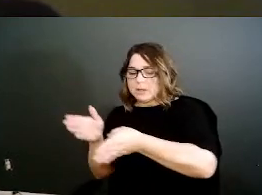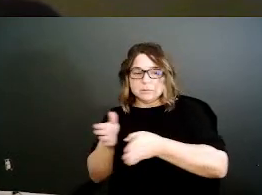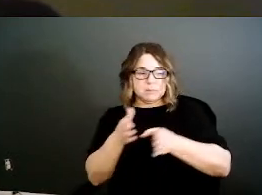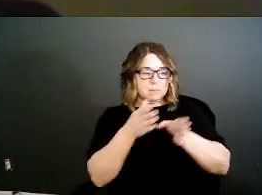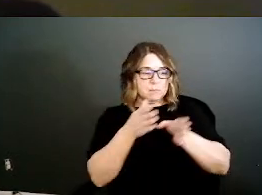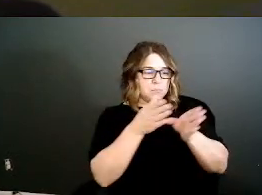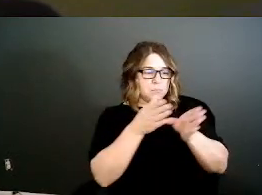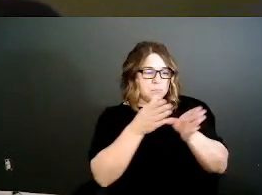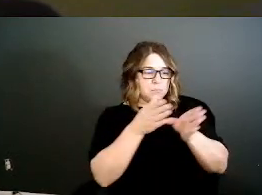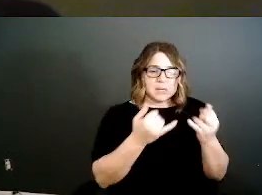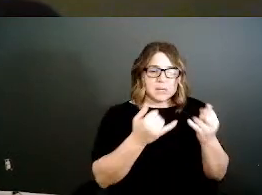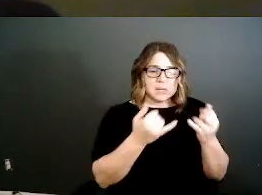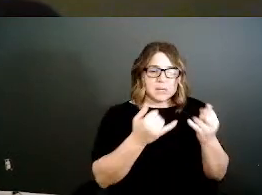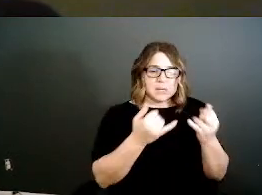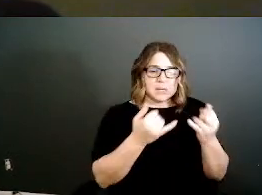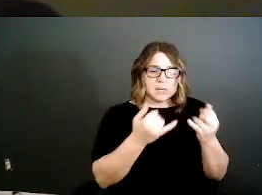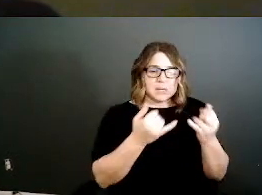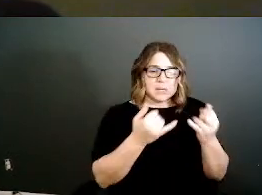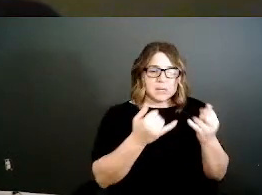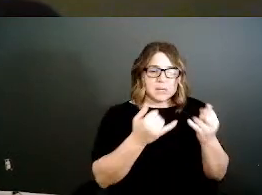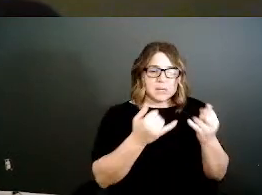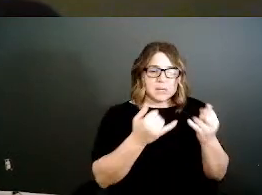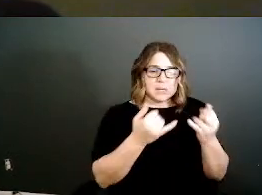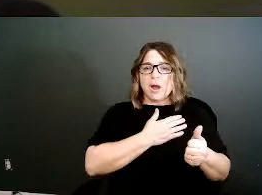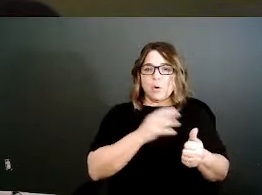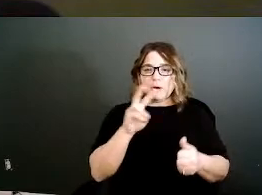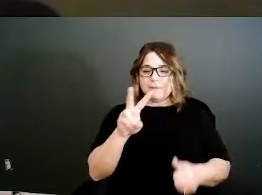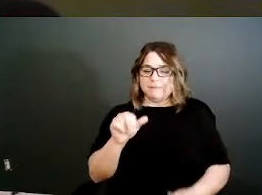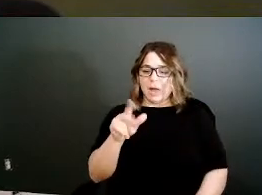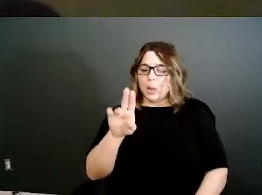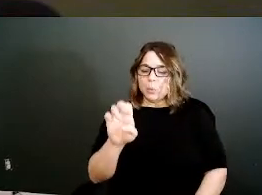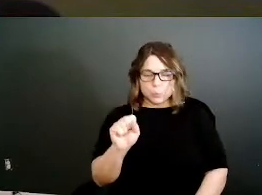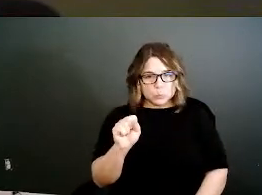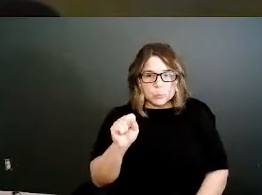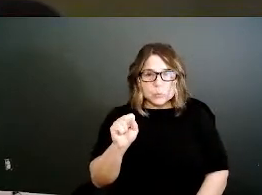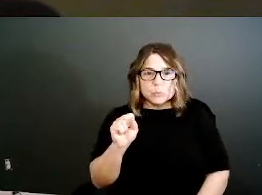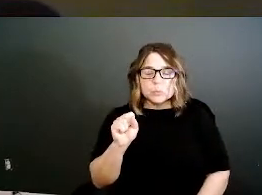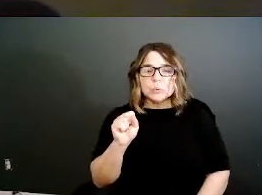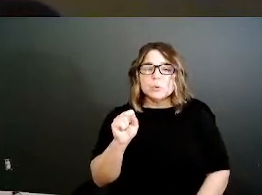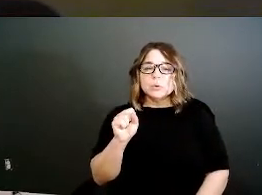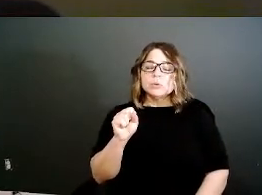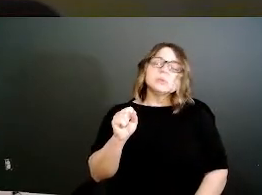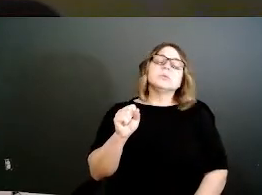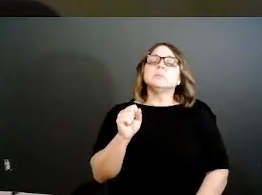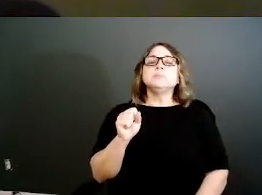POLICE-FOCUSED CLEERGS OF ENCAMPMENTS. BUT WE REALLY HAVEN'T PROVIDED A LOT OF STAFFING IN OTHER PARTS OF THE CITY.